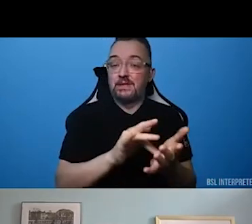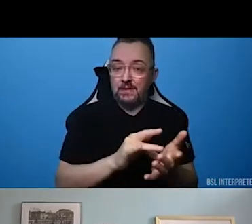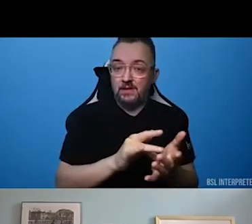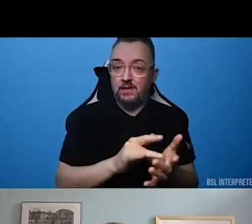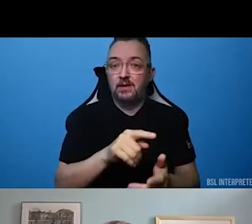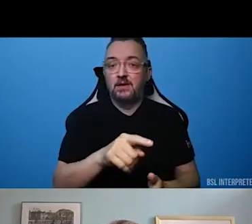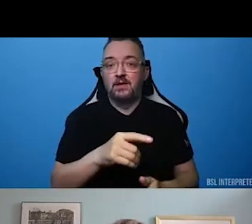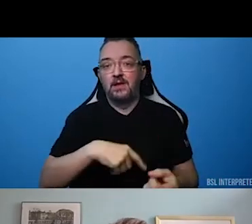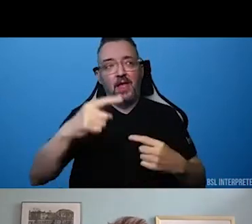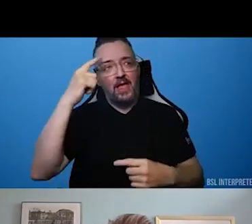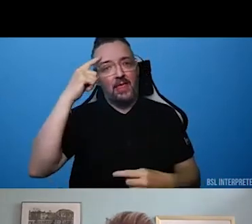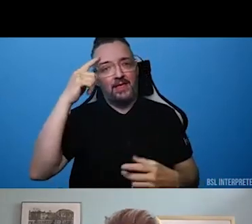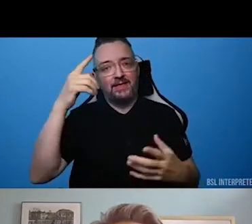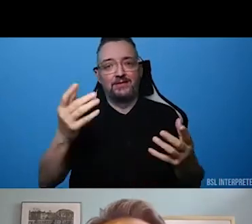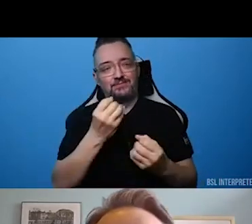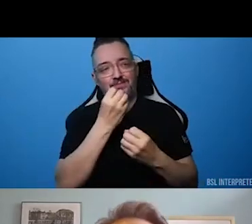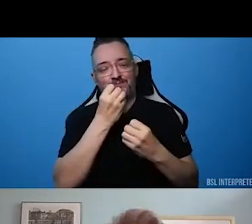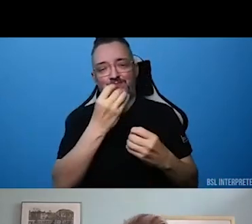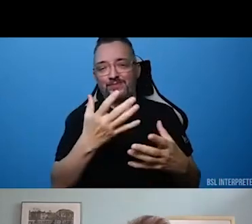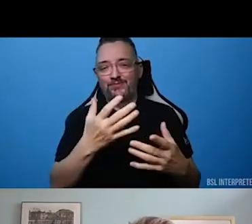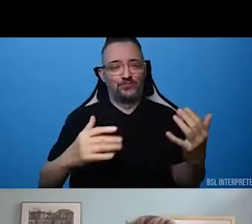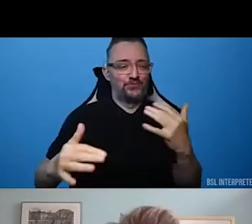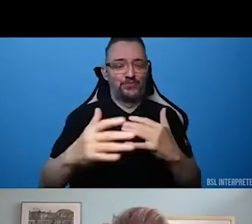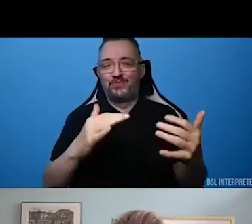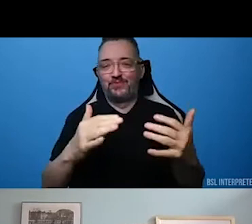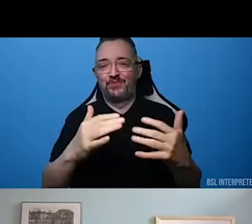make us think of a kind of a glamorous cosmopolitan elite